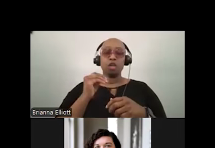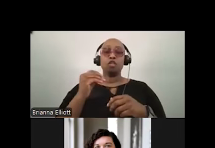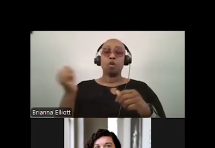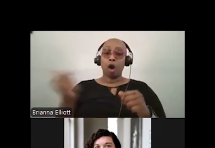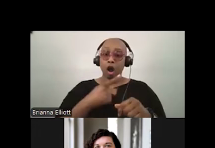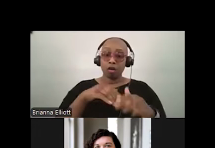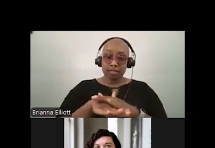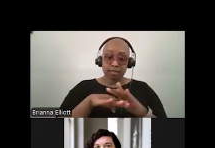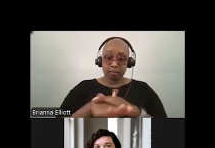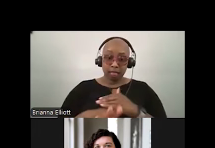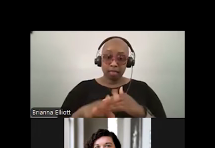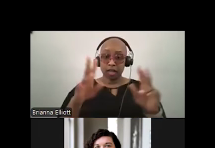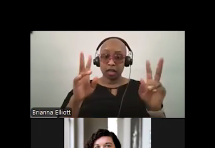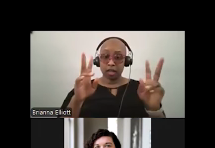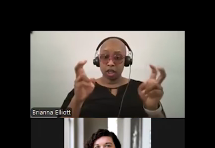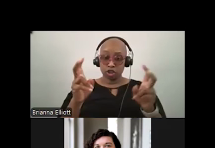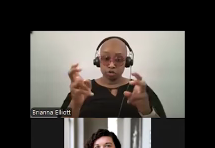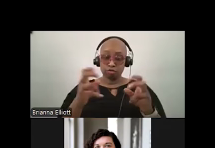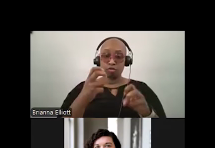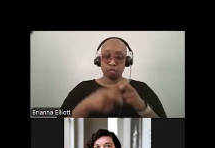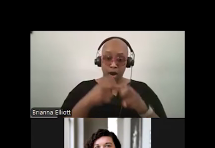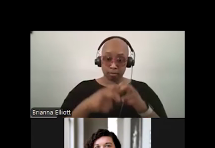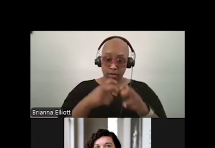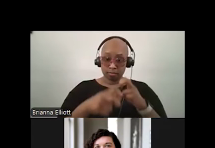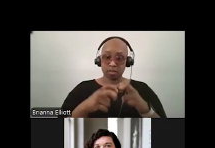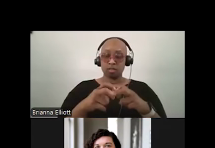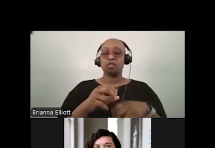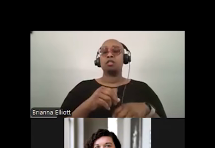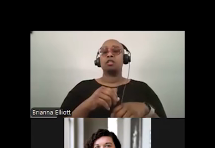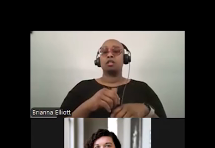except for not naming these pages that I'm going to delete in just a minute. So,